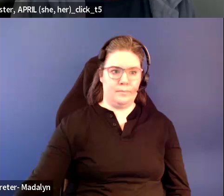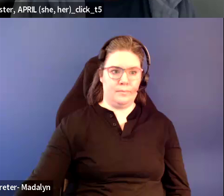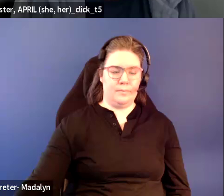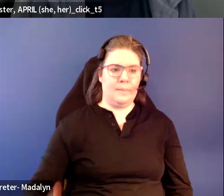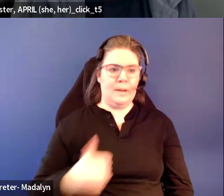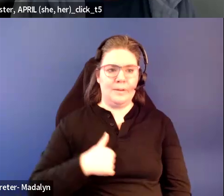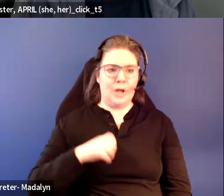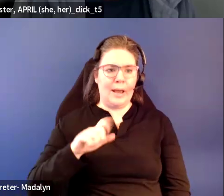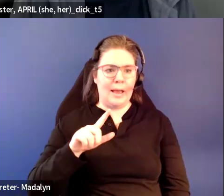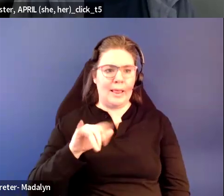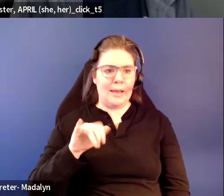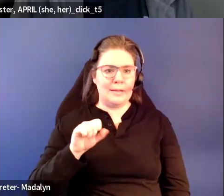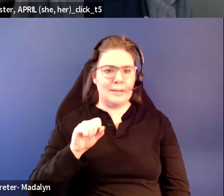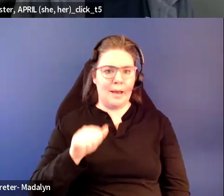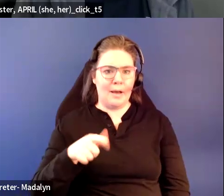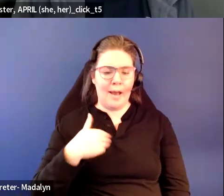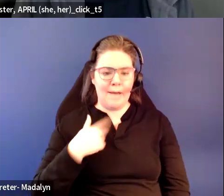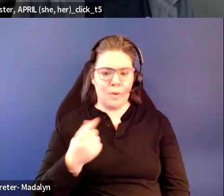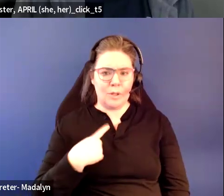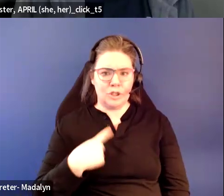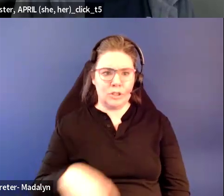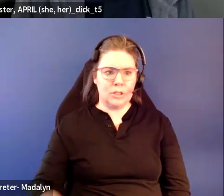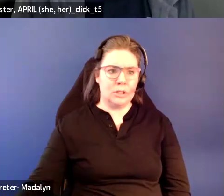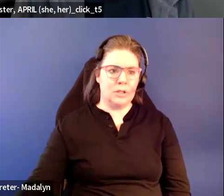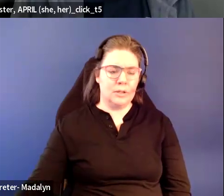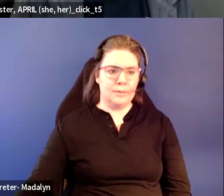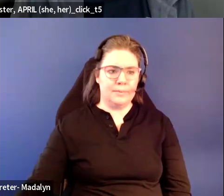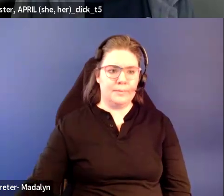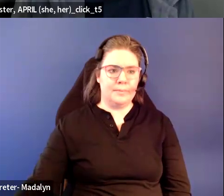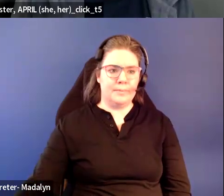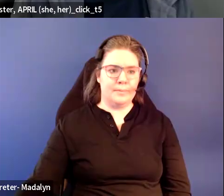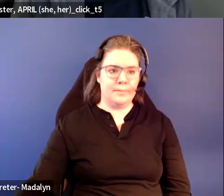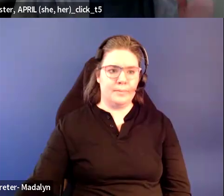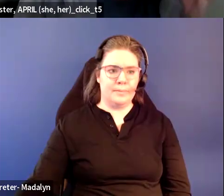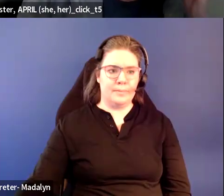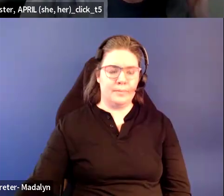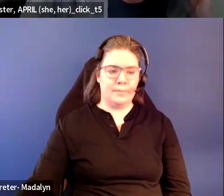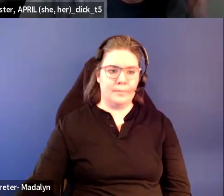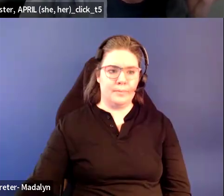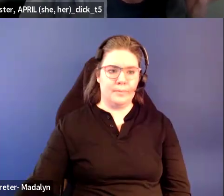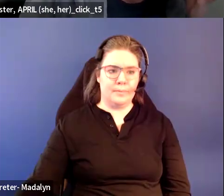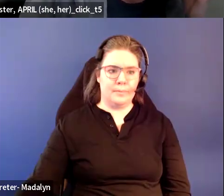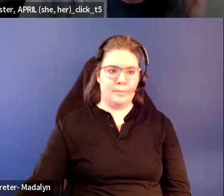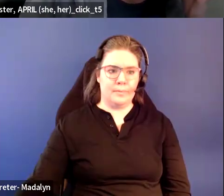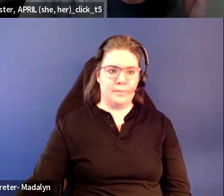Elissa w/ APRIL: I did. I just wanted to. This is Alyssa. I just wanted to go back really quickly.